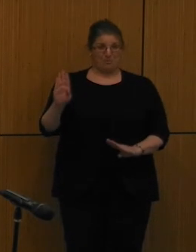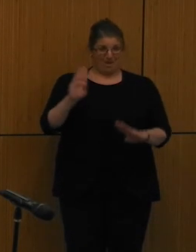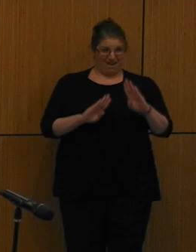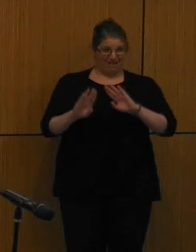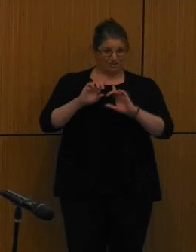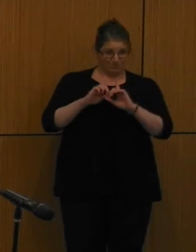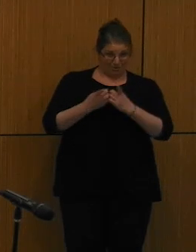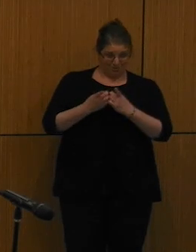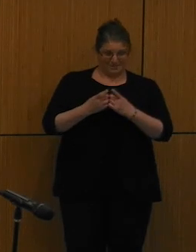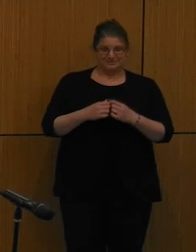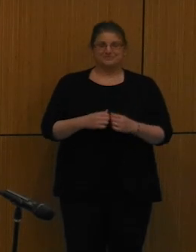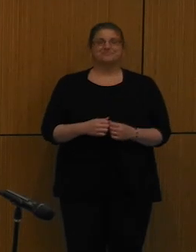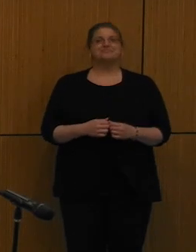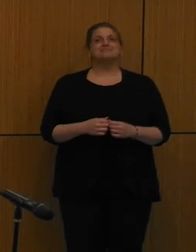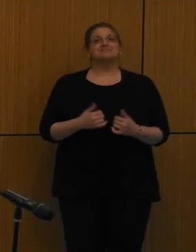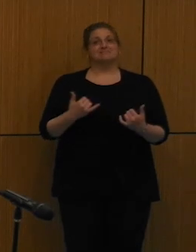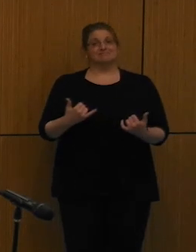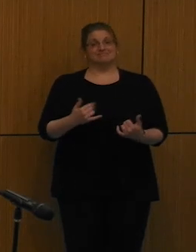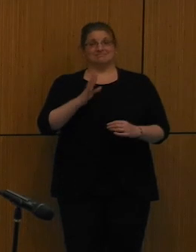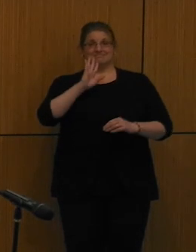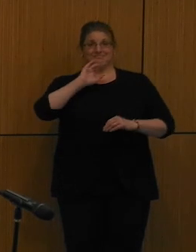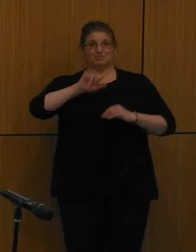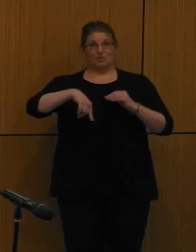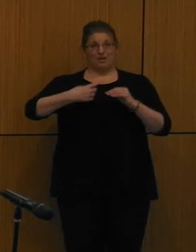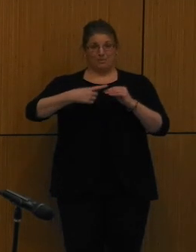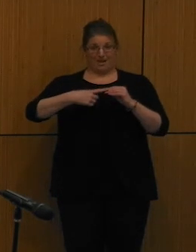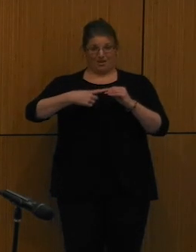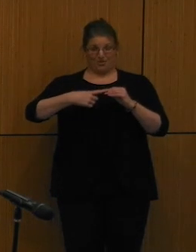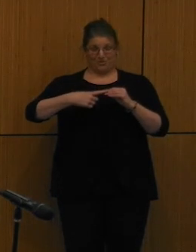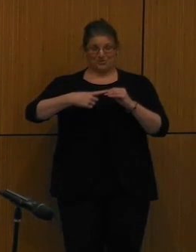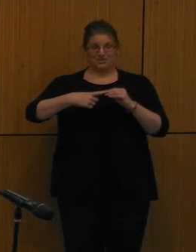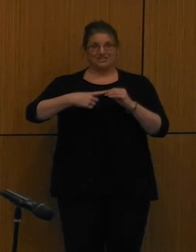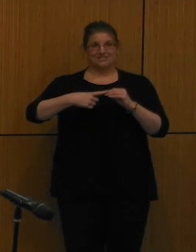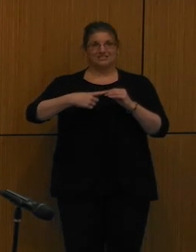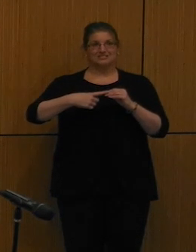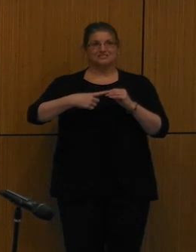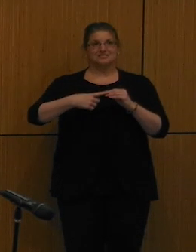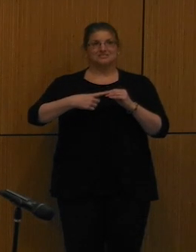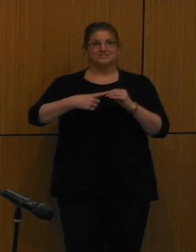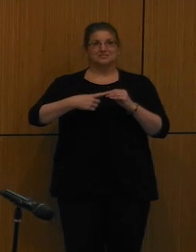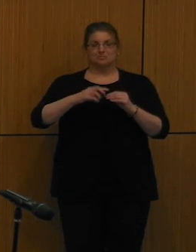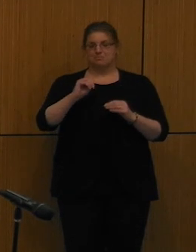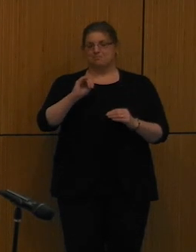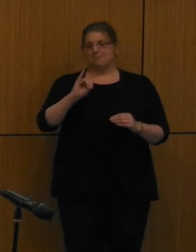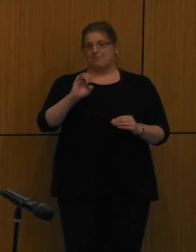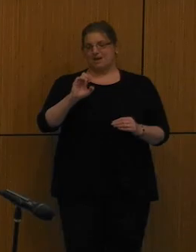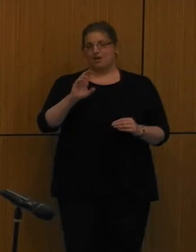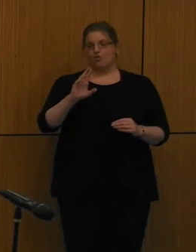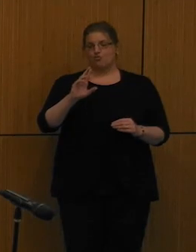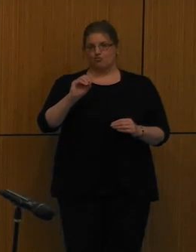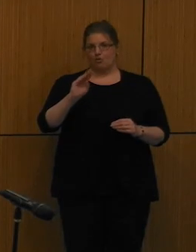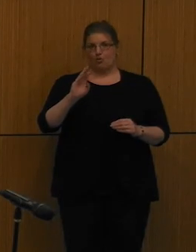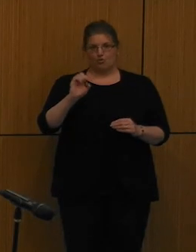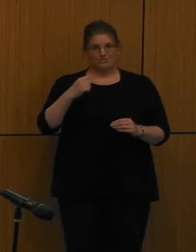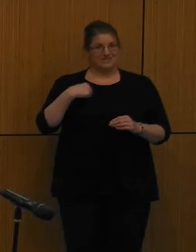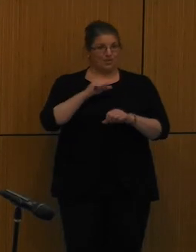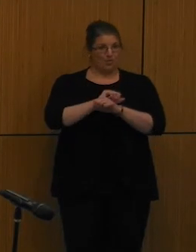we are talking here about the microbes that, I work with. So I am a microbiologist.